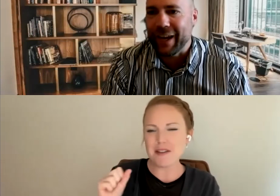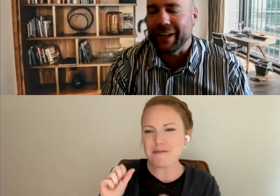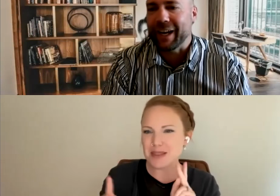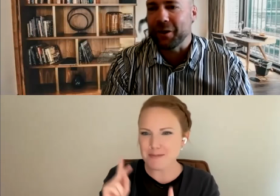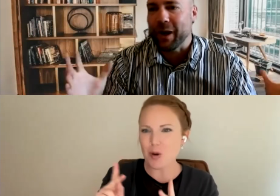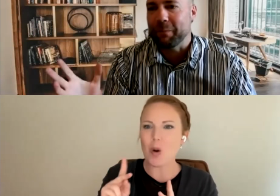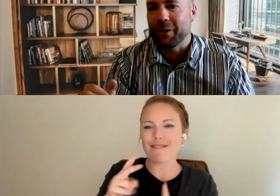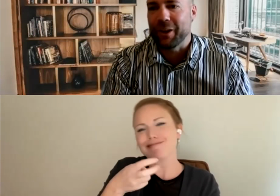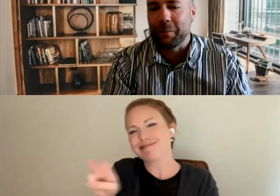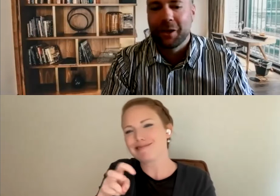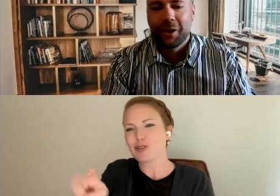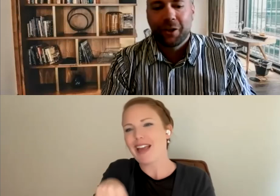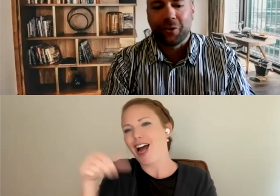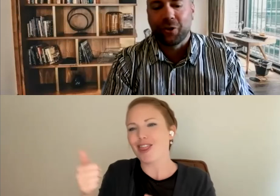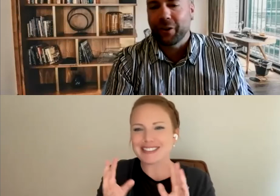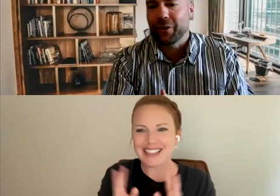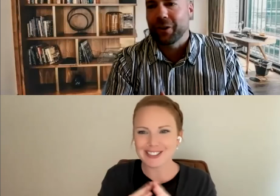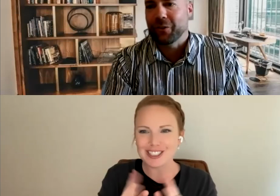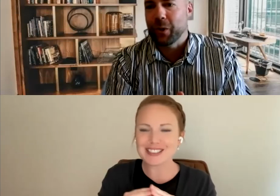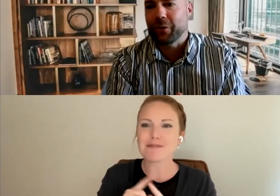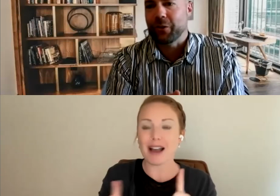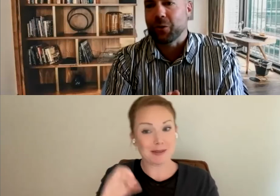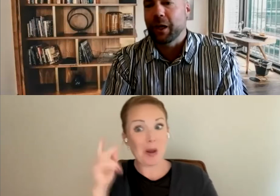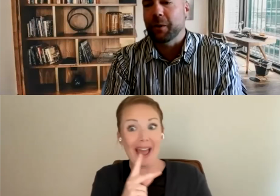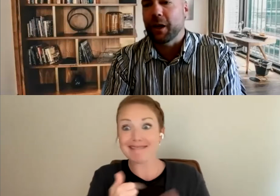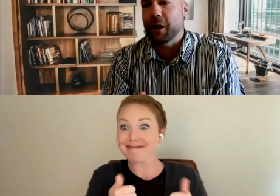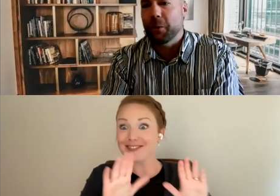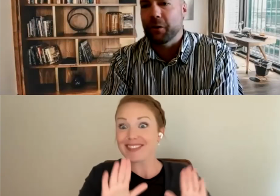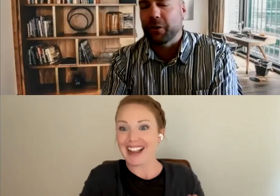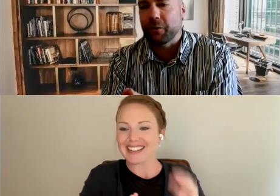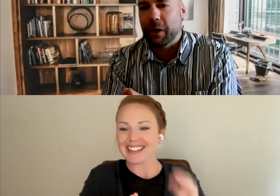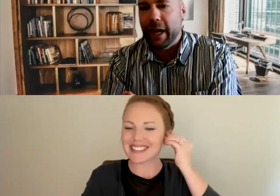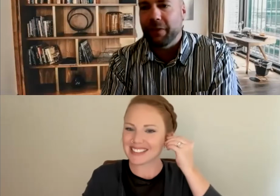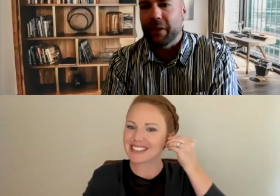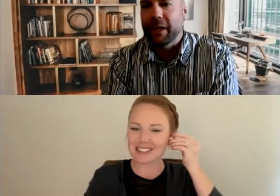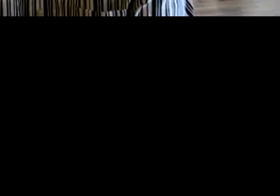and that and I got to [okay so great] switch the screen but a couple of just end things